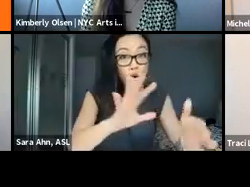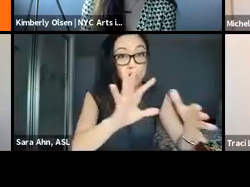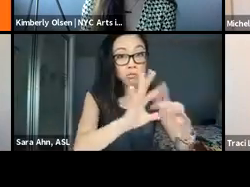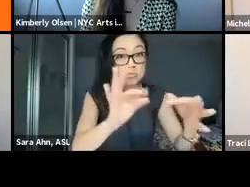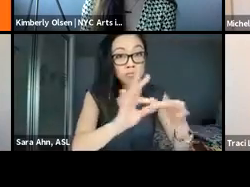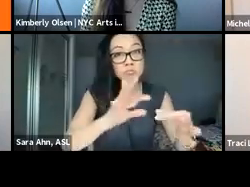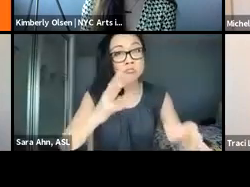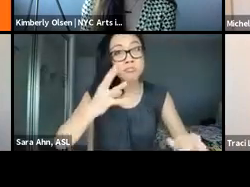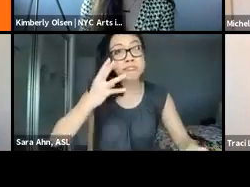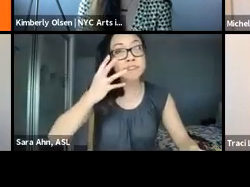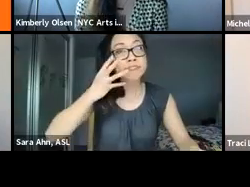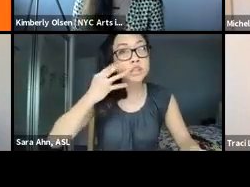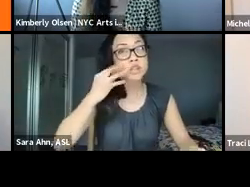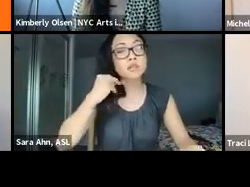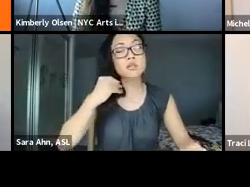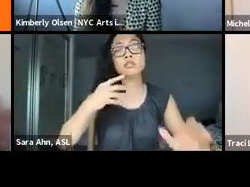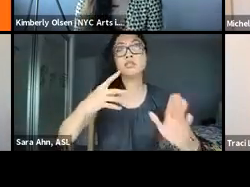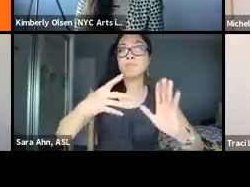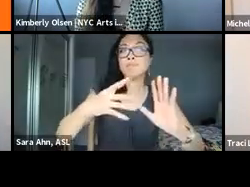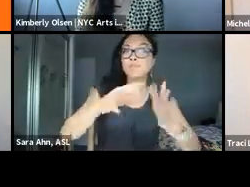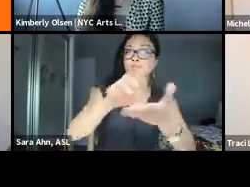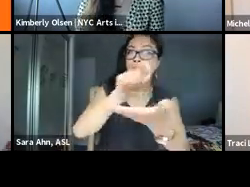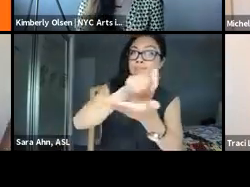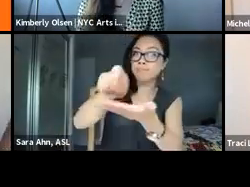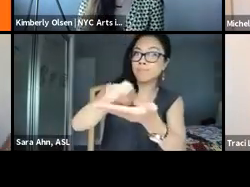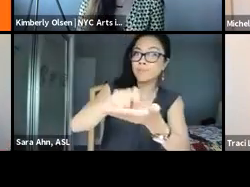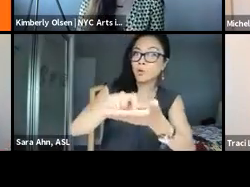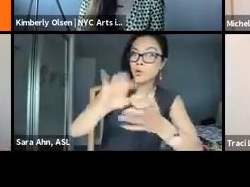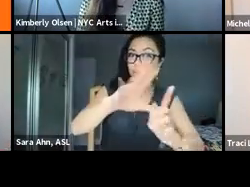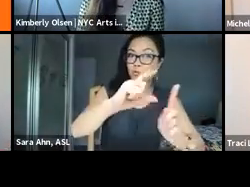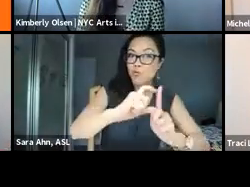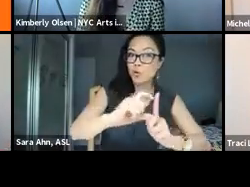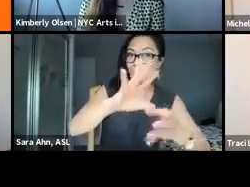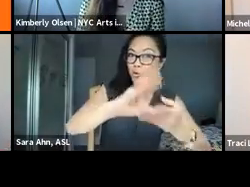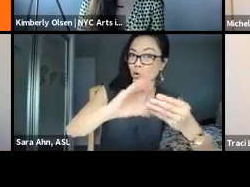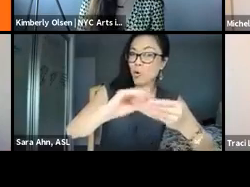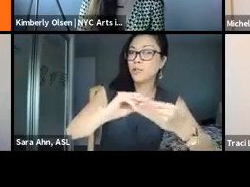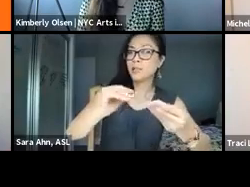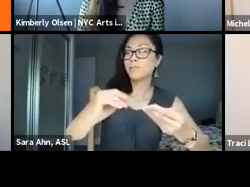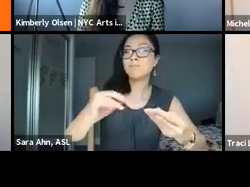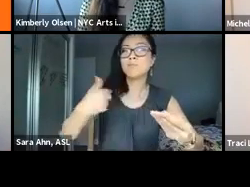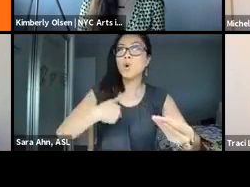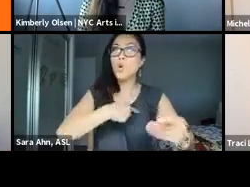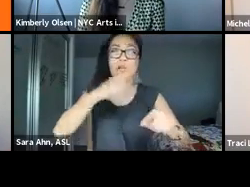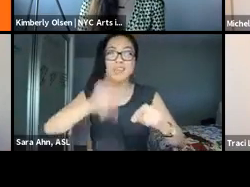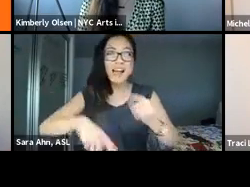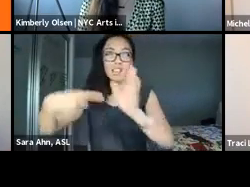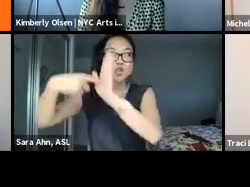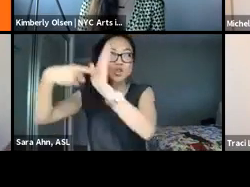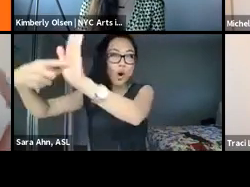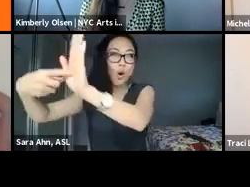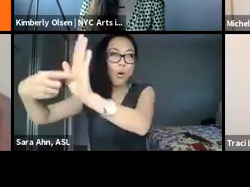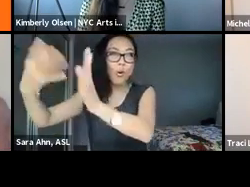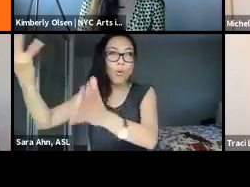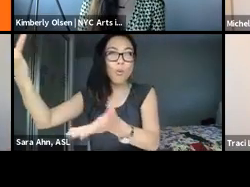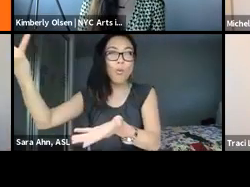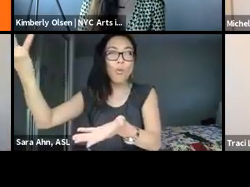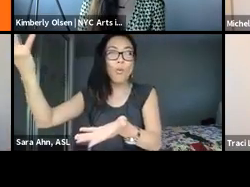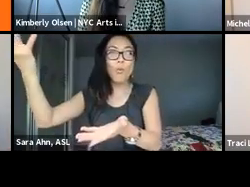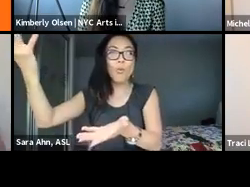With that, I'm going to pass it back to you all for any last words. Any last words